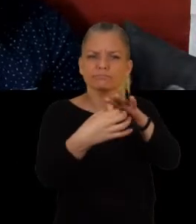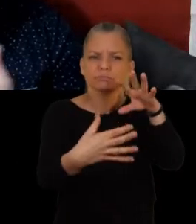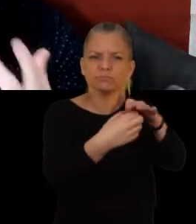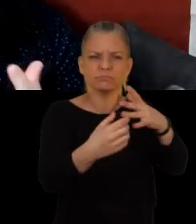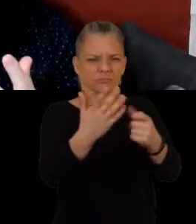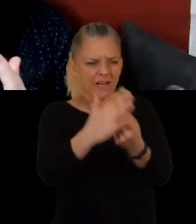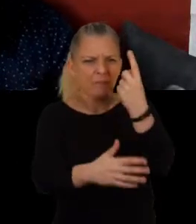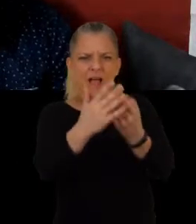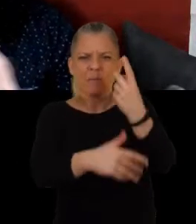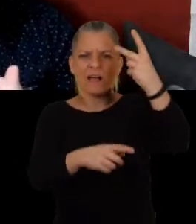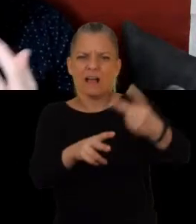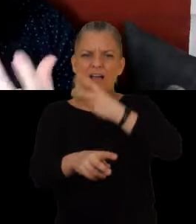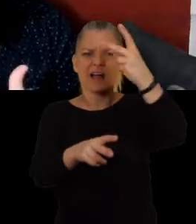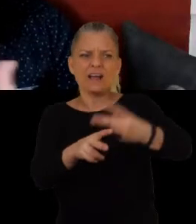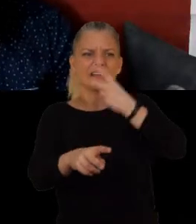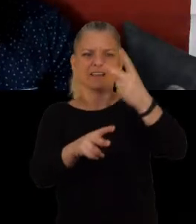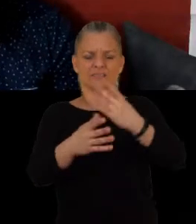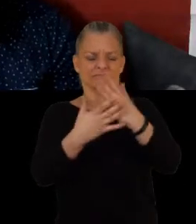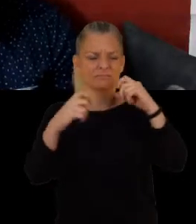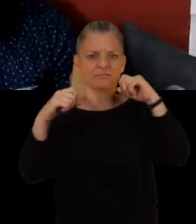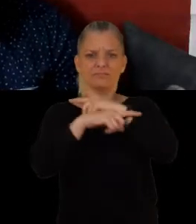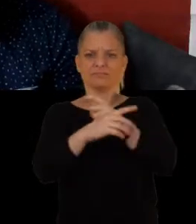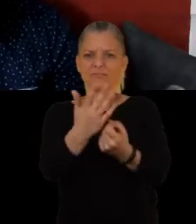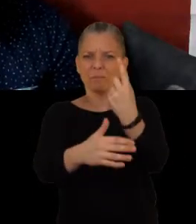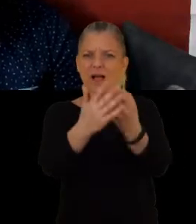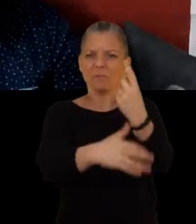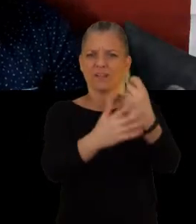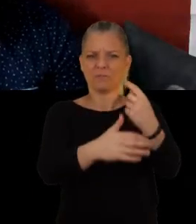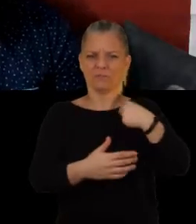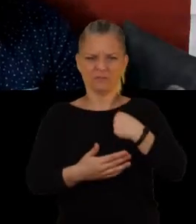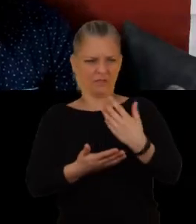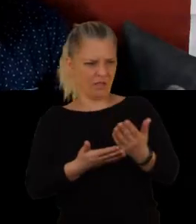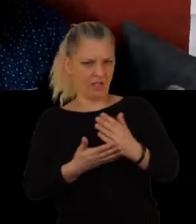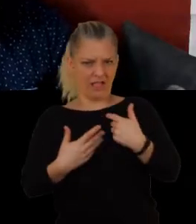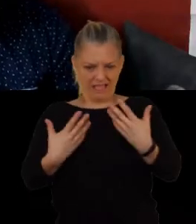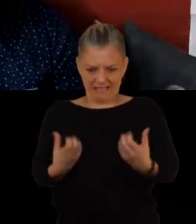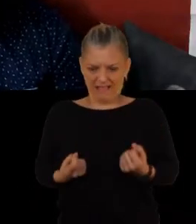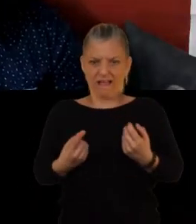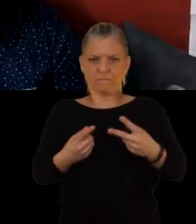disconnection issues happen over and over again and the most bizarre things are happening and um